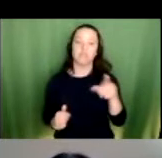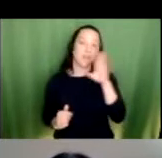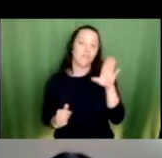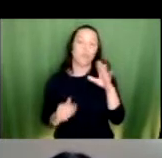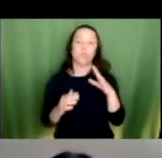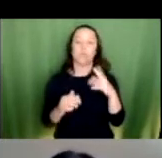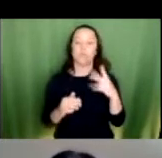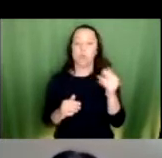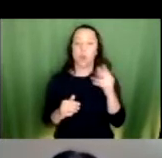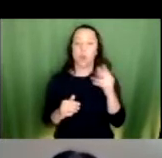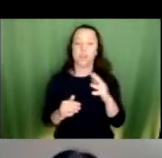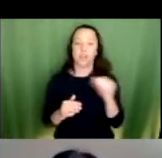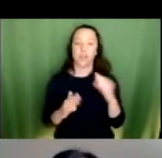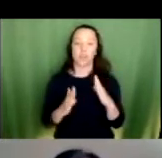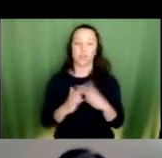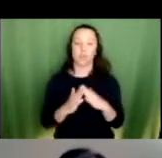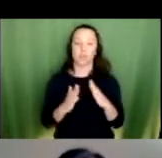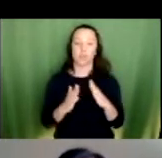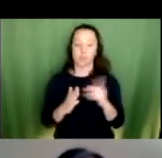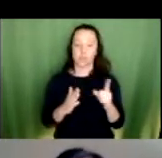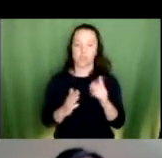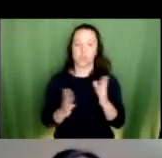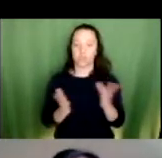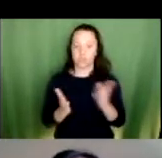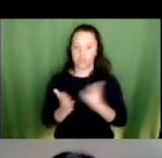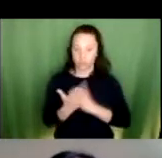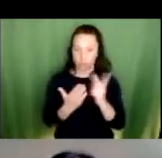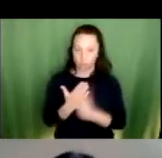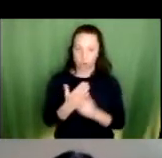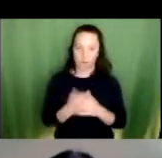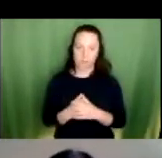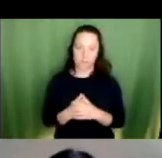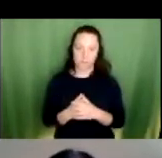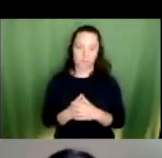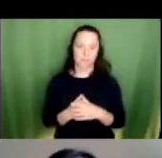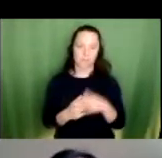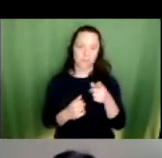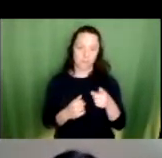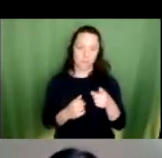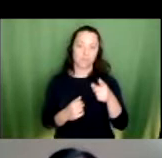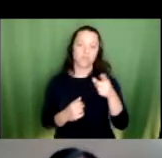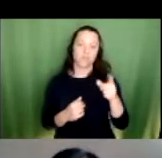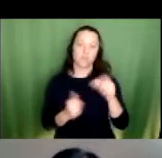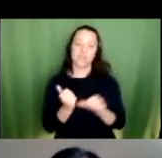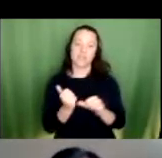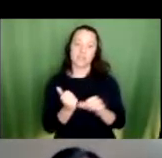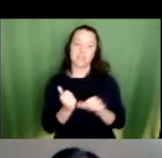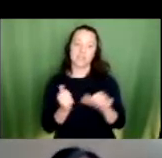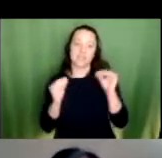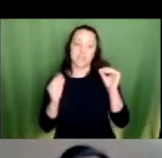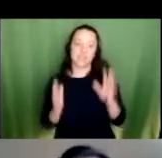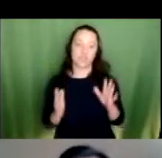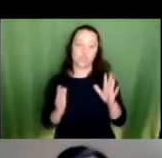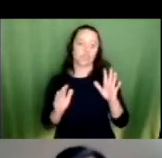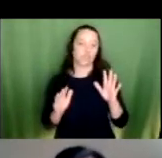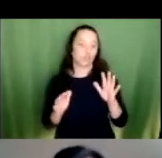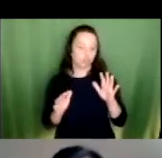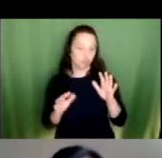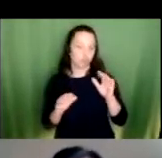teacher for Lauren Goldman Marshall in her Theater of Possibility classes hosted at BYT since 2017.